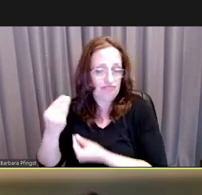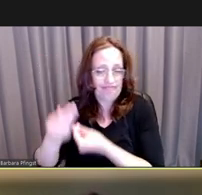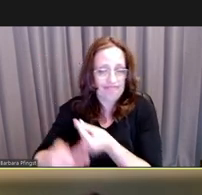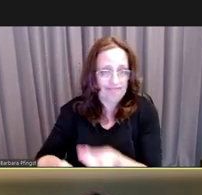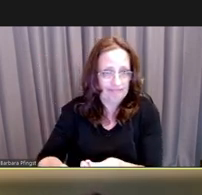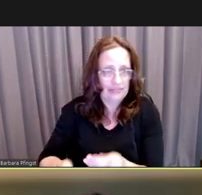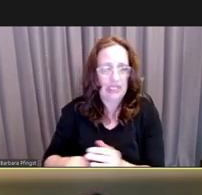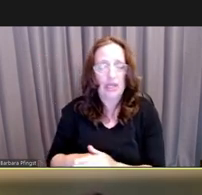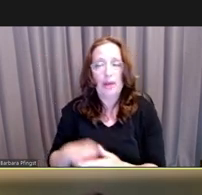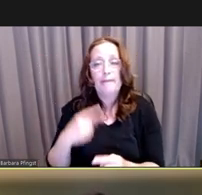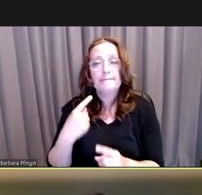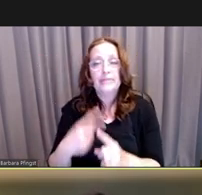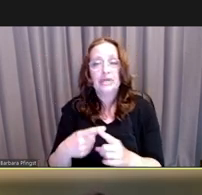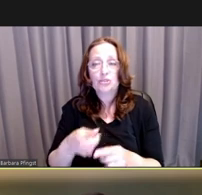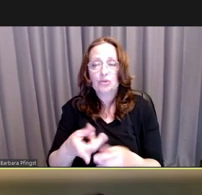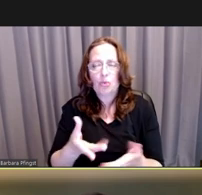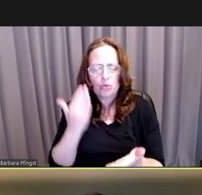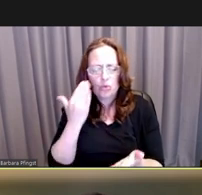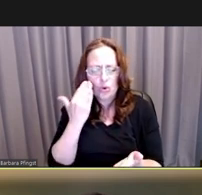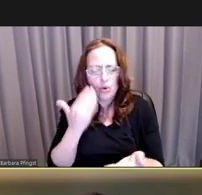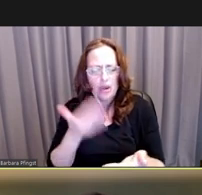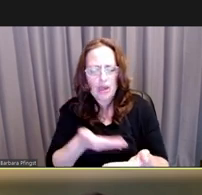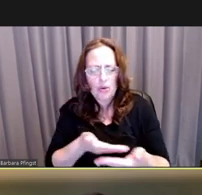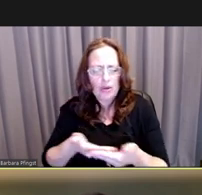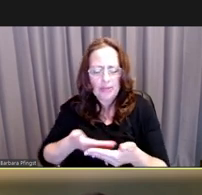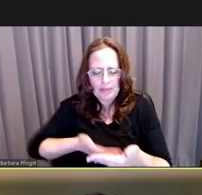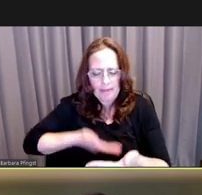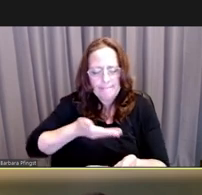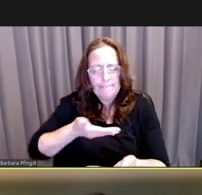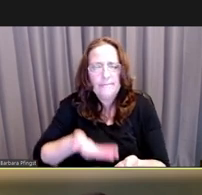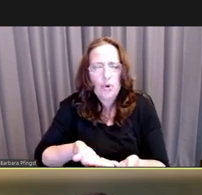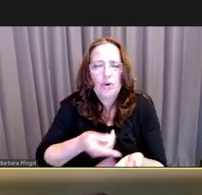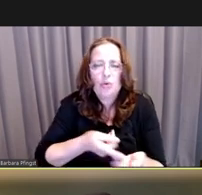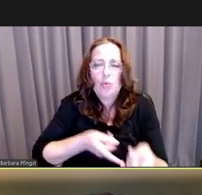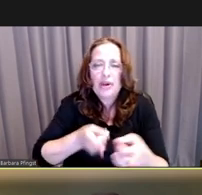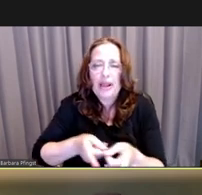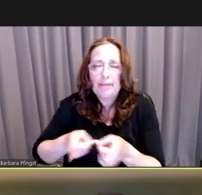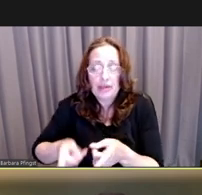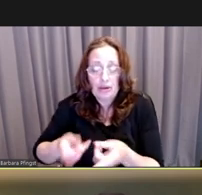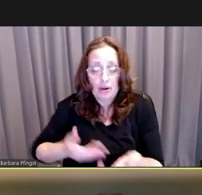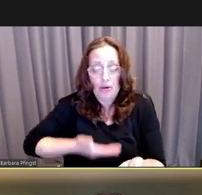child born full term. Were there any complications or issues around the time of the birth.